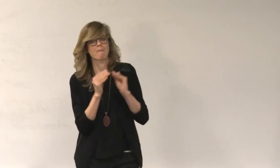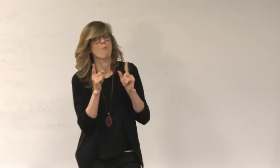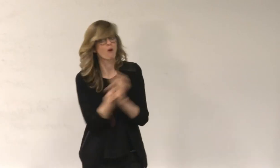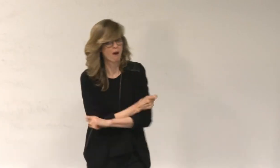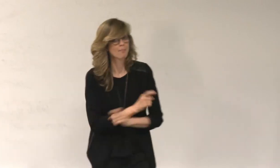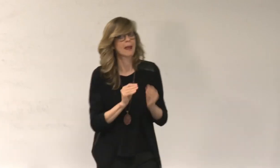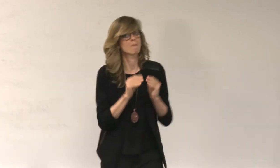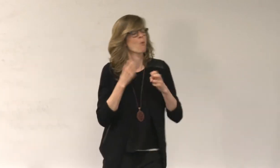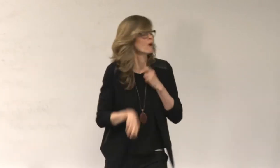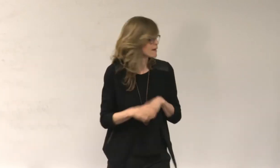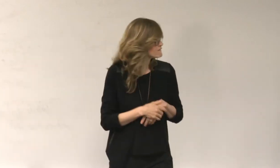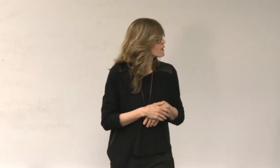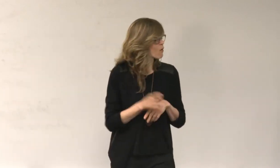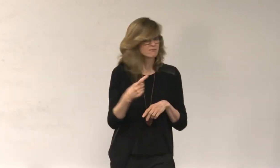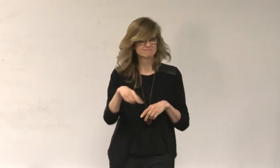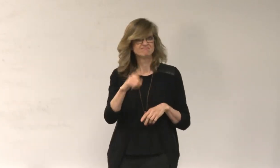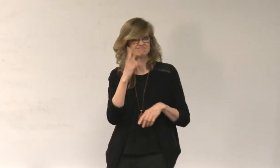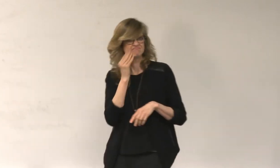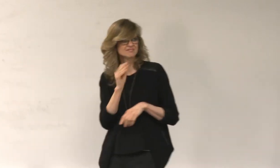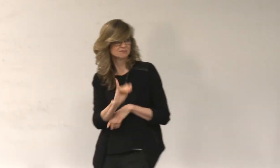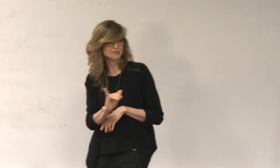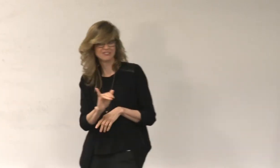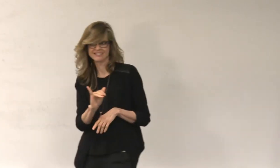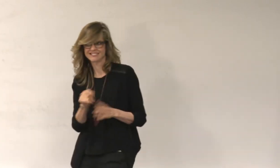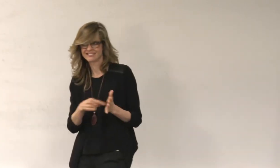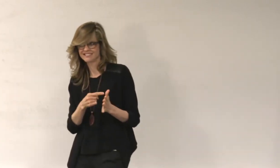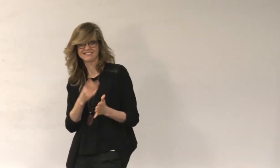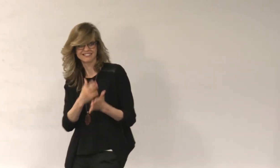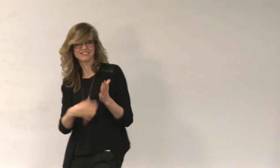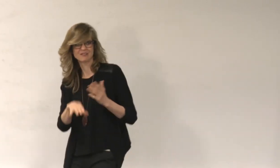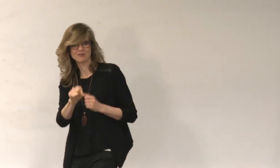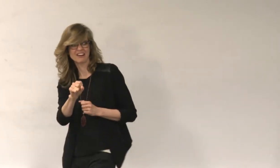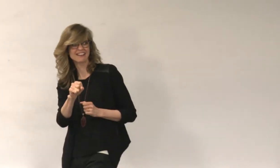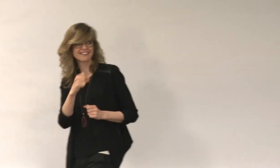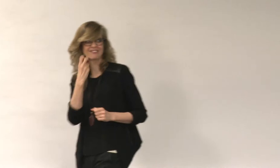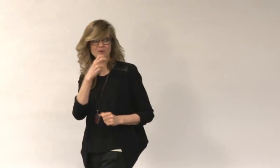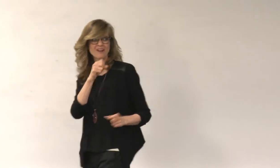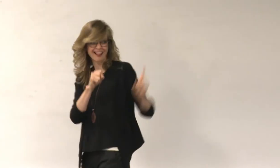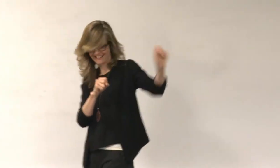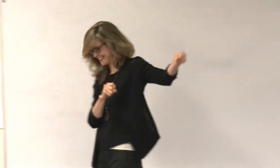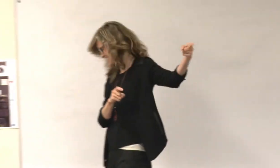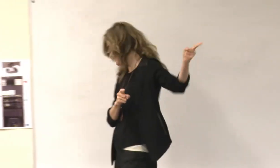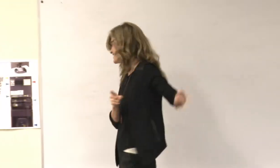AND IT BECAME MORE COMPLEX AND MORE DIFFICULT. I'M SURE SOME OF YOU HAVE HAD THAT SAME EXPERIENCE.